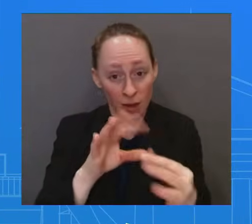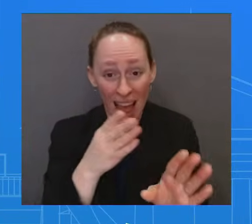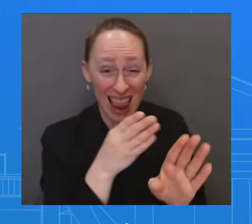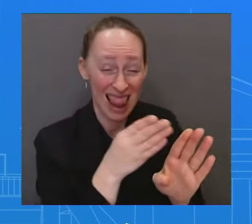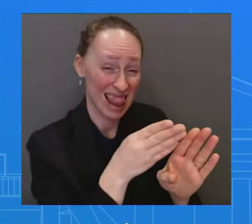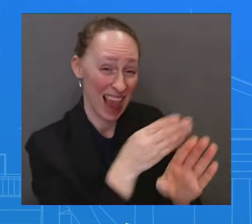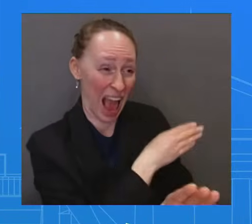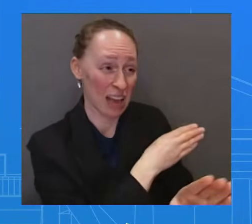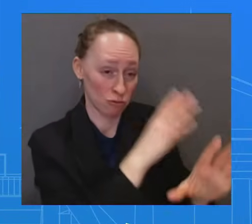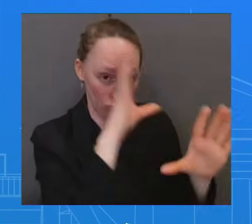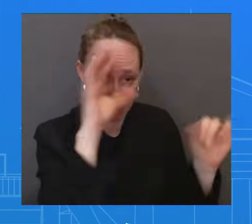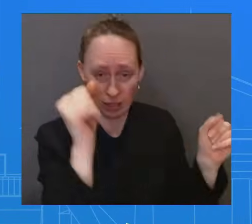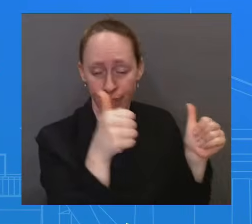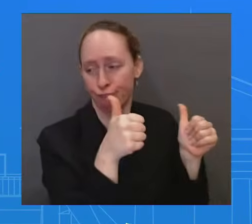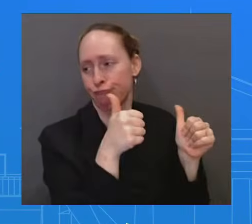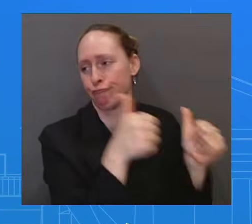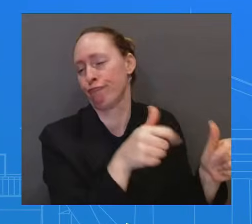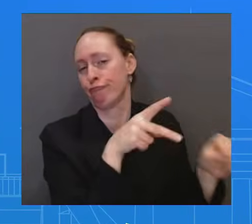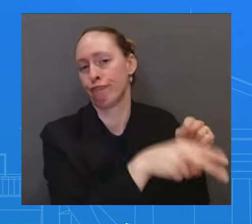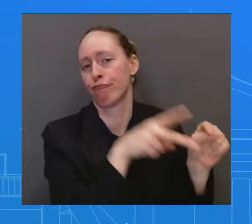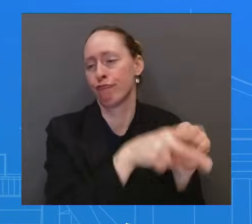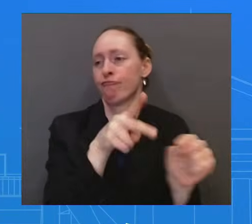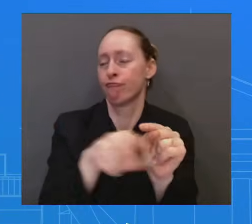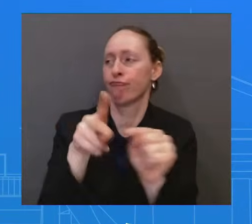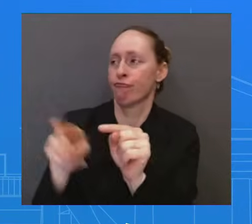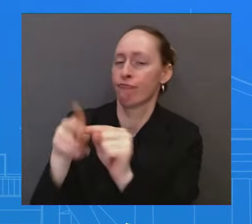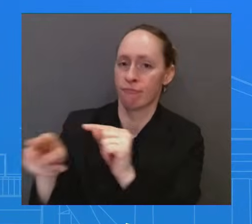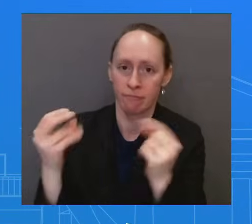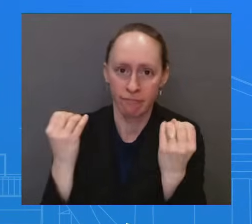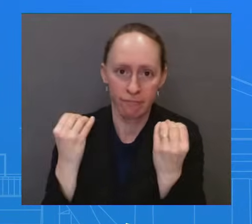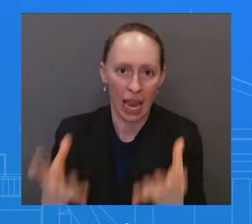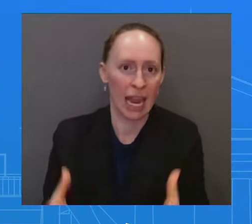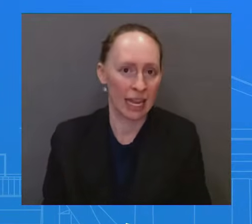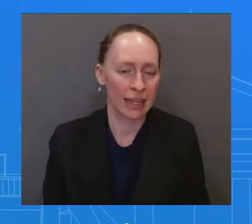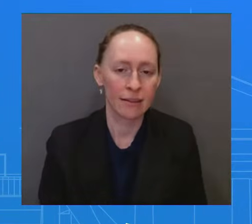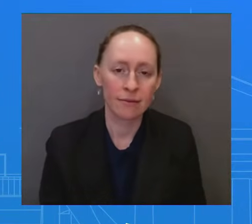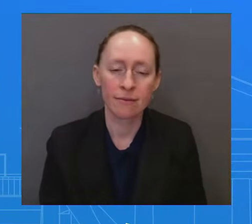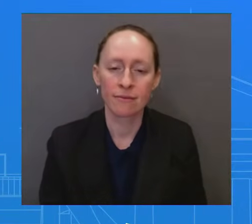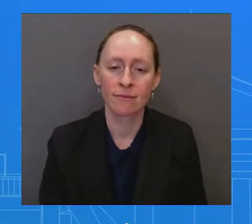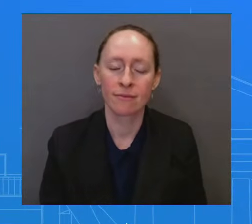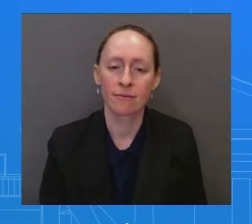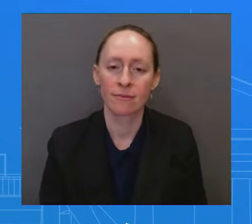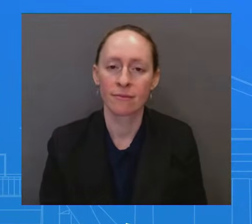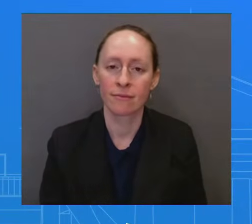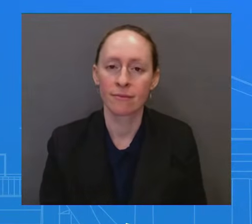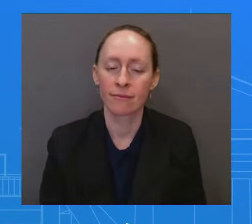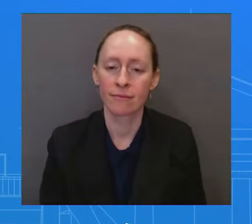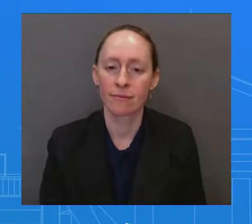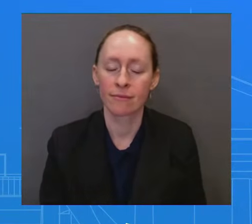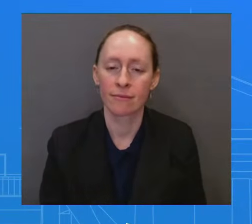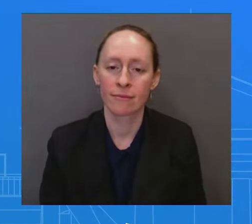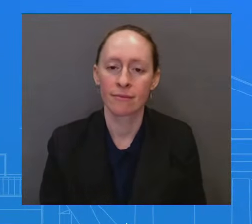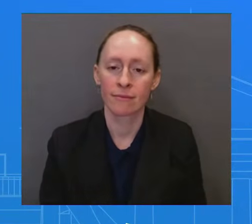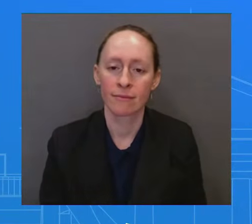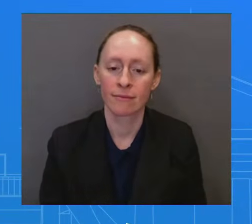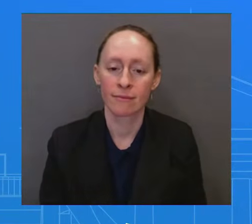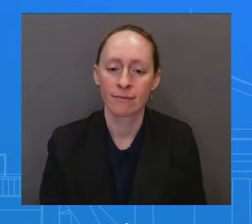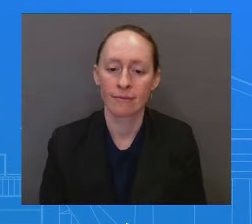That letter mentioned earlier from members of Congress -- moderate members of Congress, including Representative Abigail Spanberger to Seth Moulton,